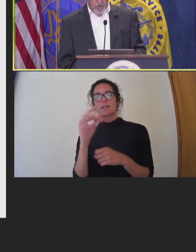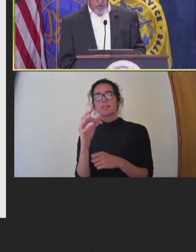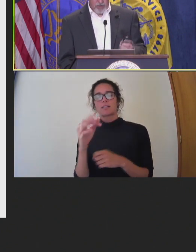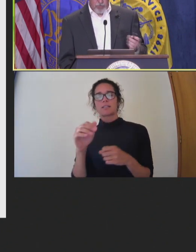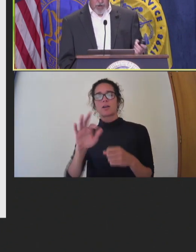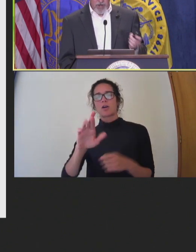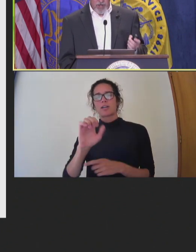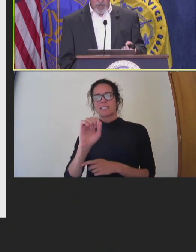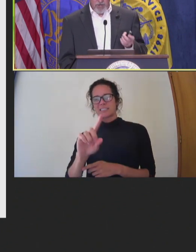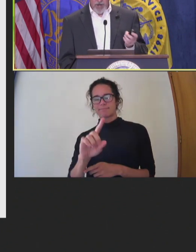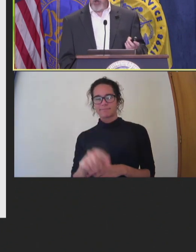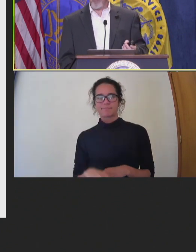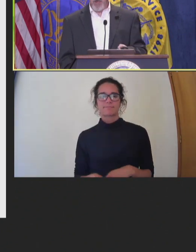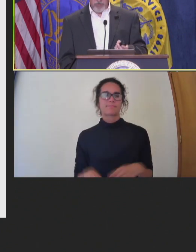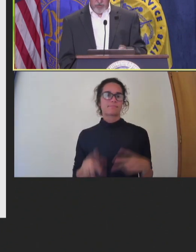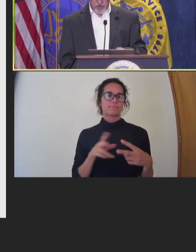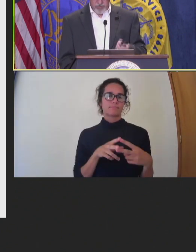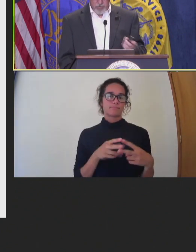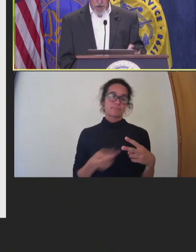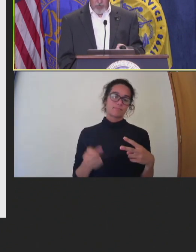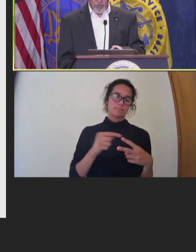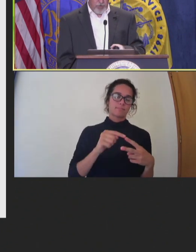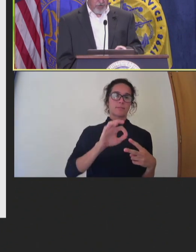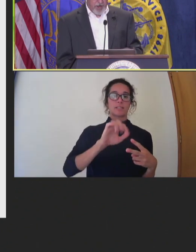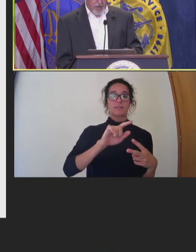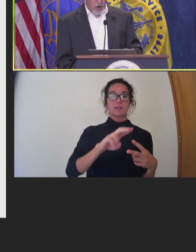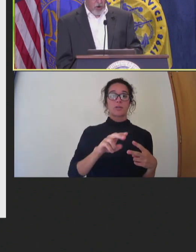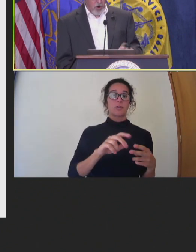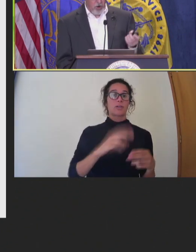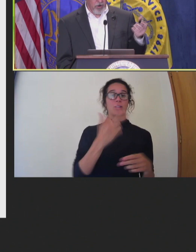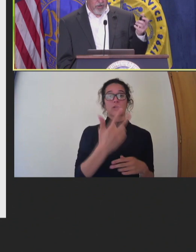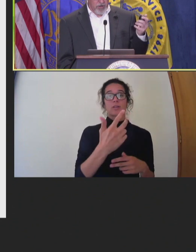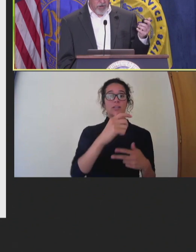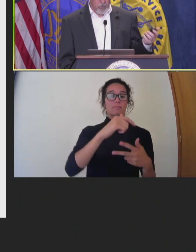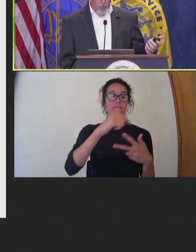the three key take-home messages from my review of the data are, number one,